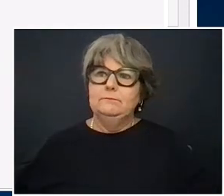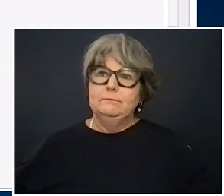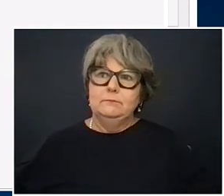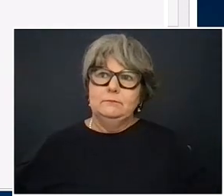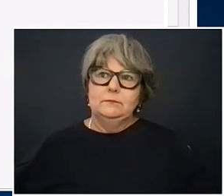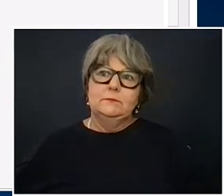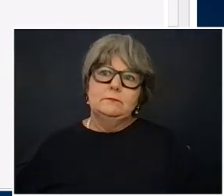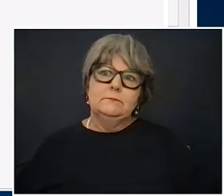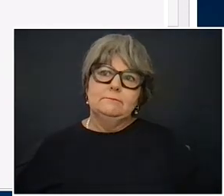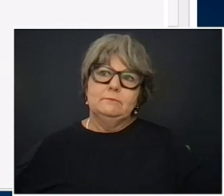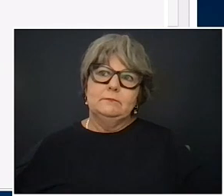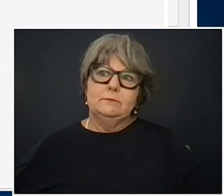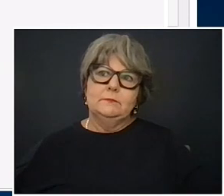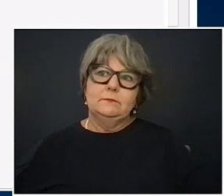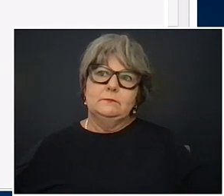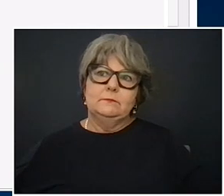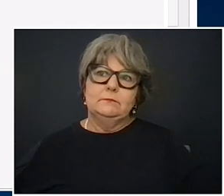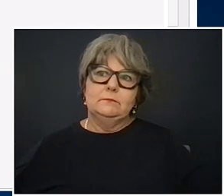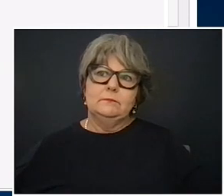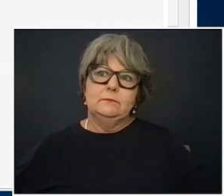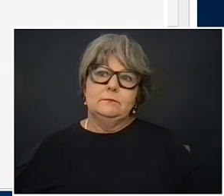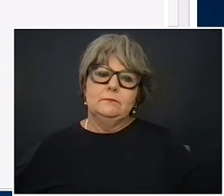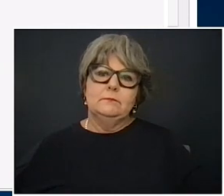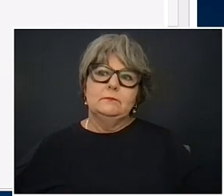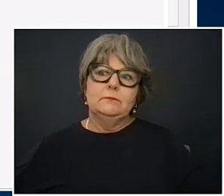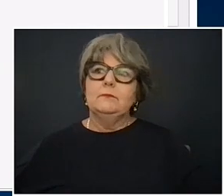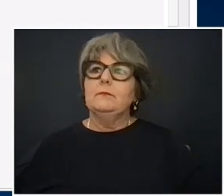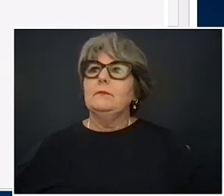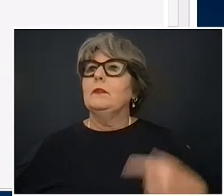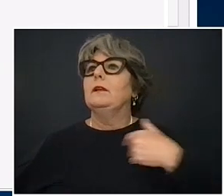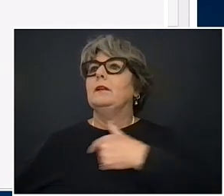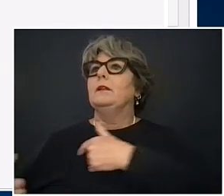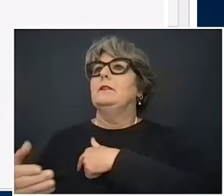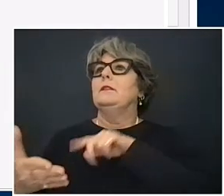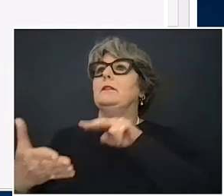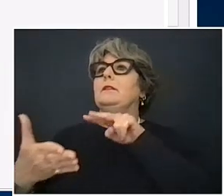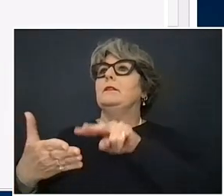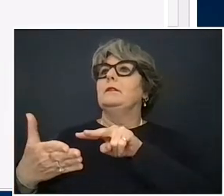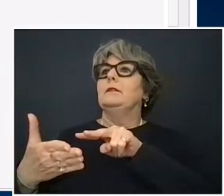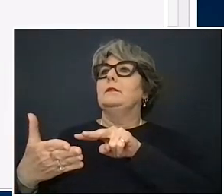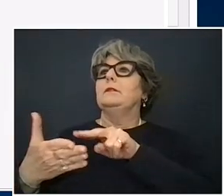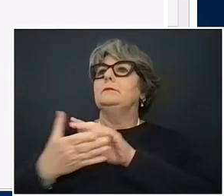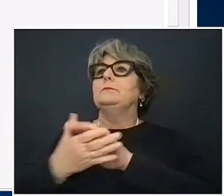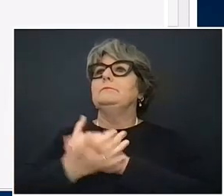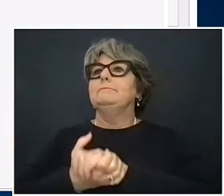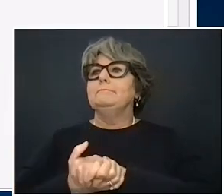regionals and nationals. So we're you know- this is a work in process. Yeah, yeah.